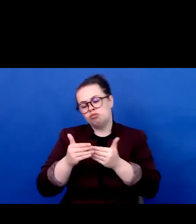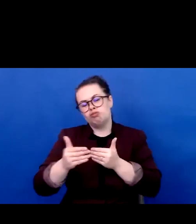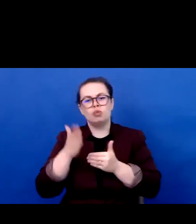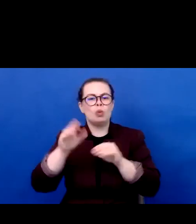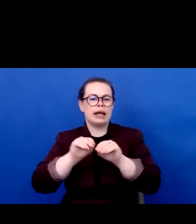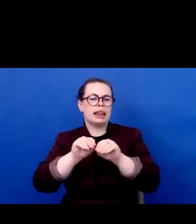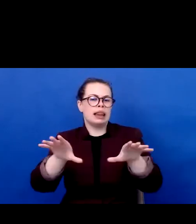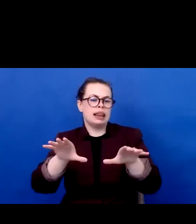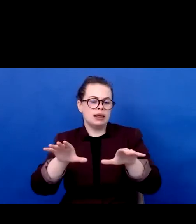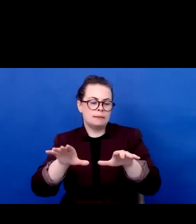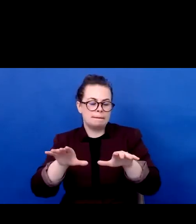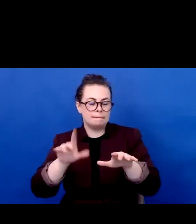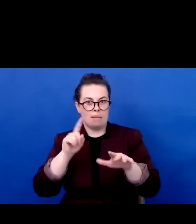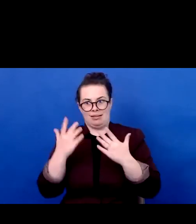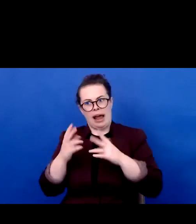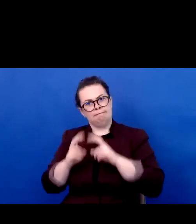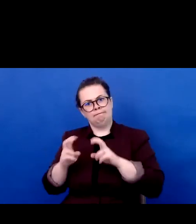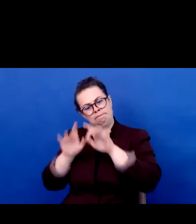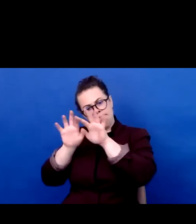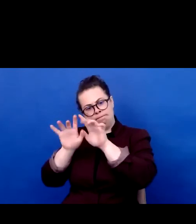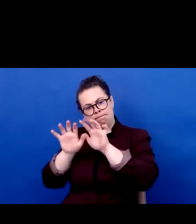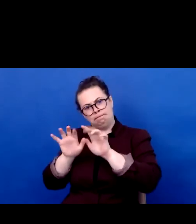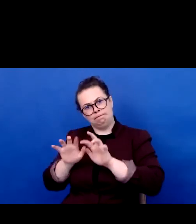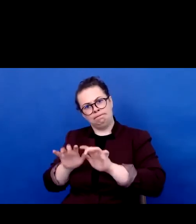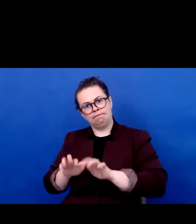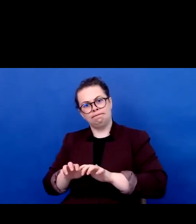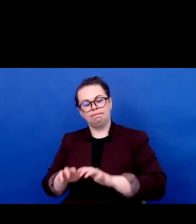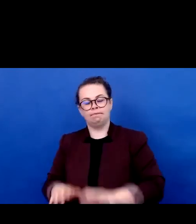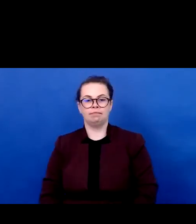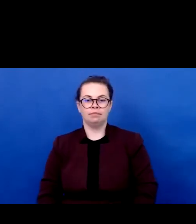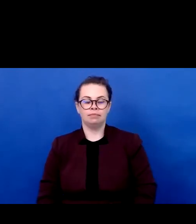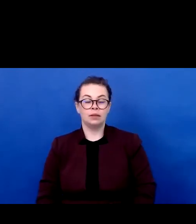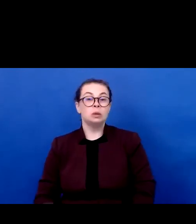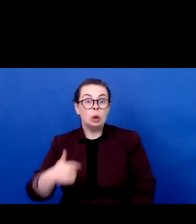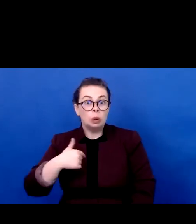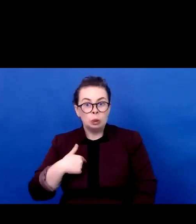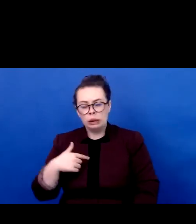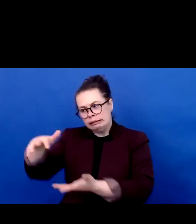barriers we in our contribution we suggested a couple of recommendations to government